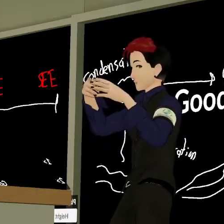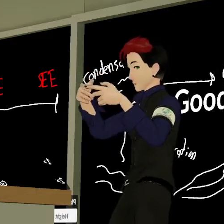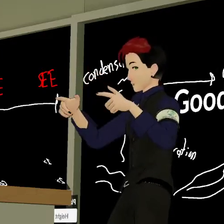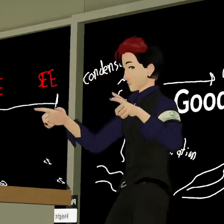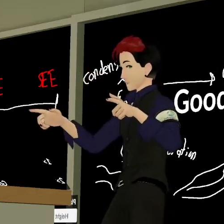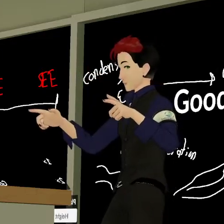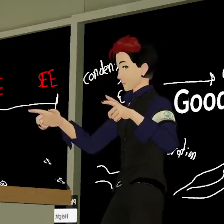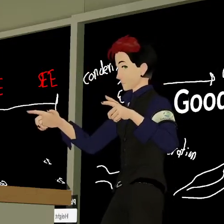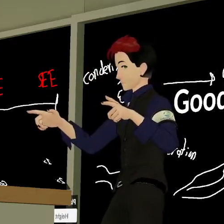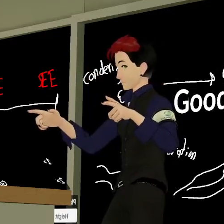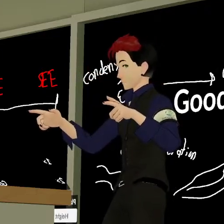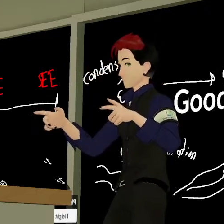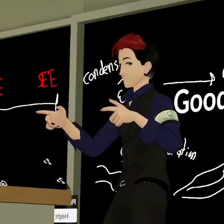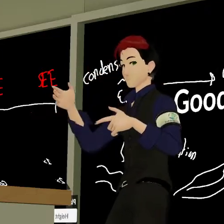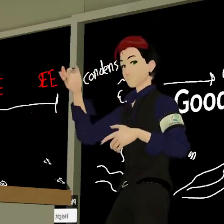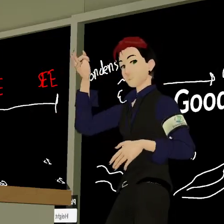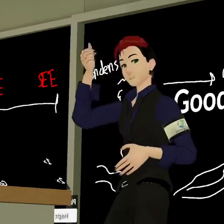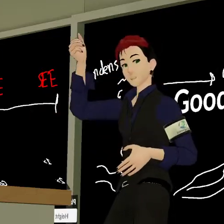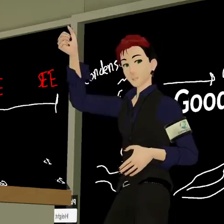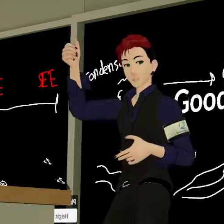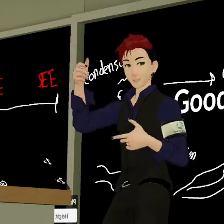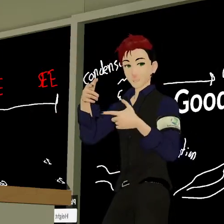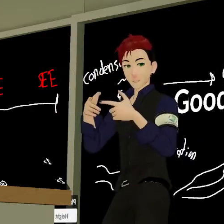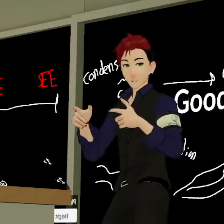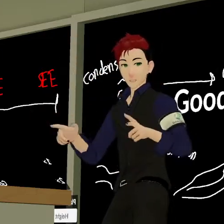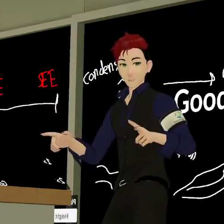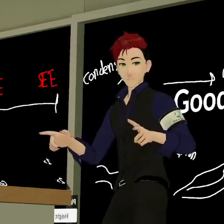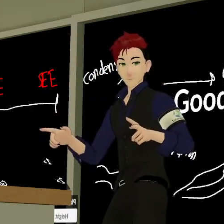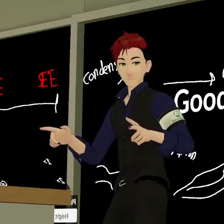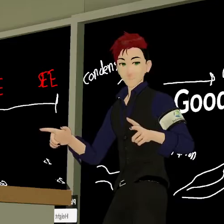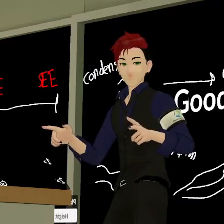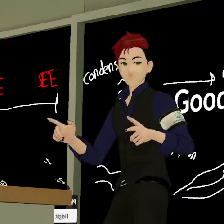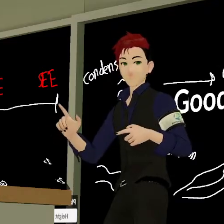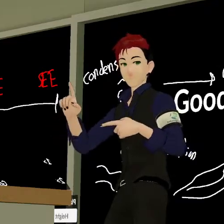word language it is a concept language